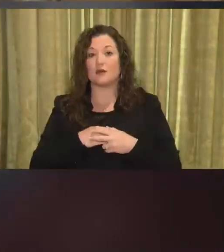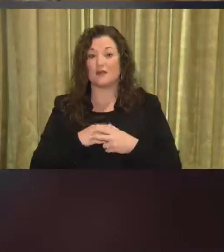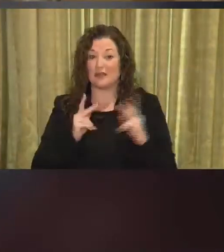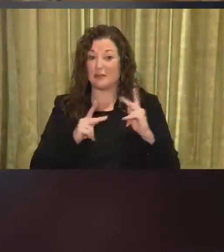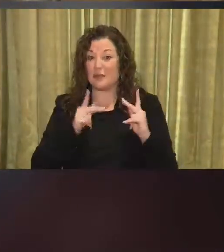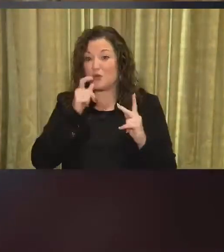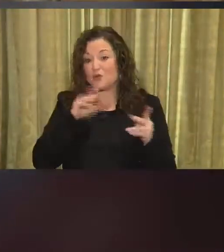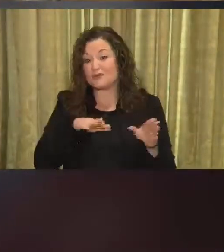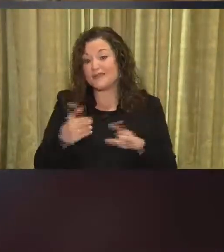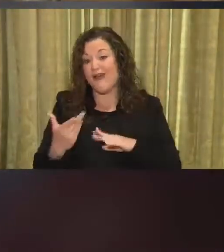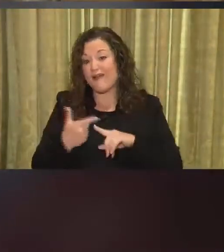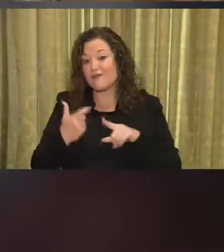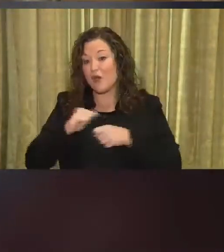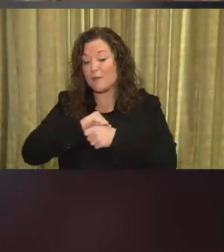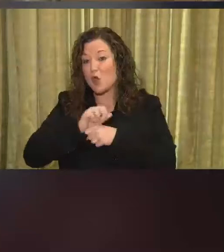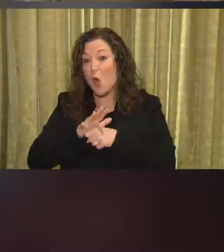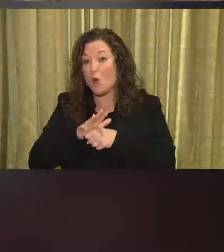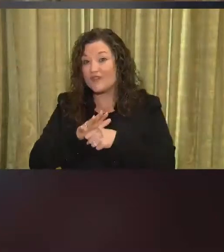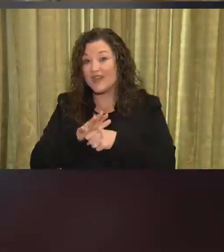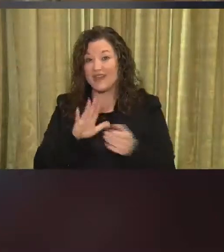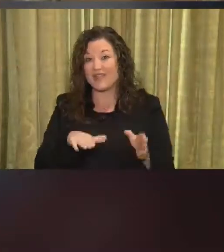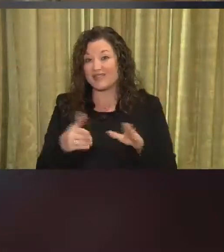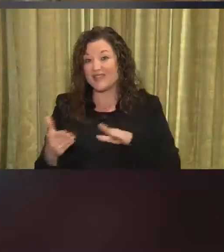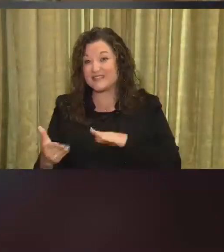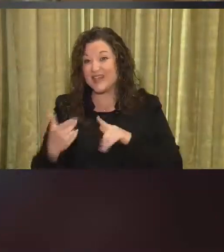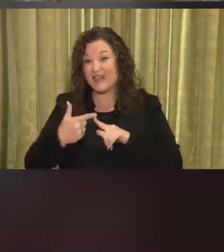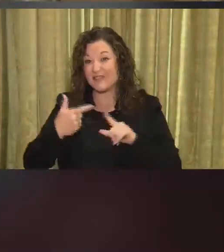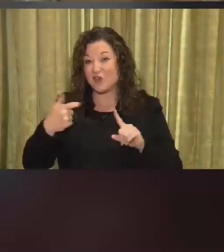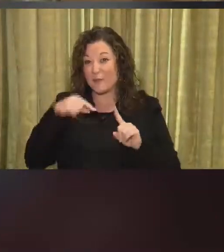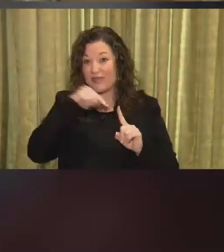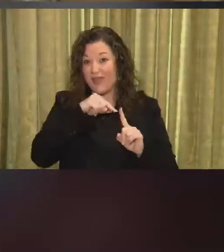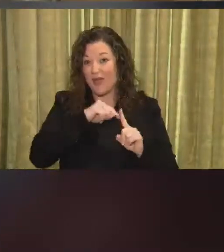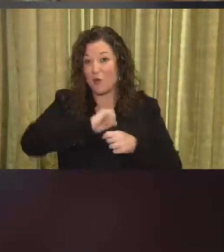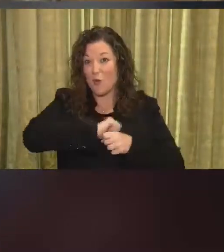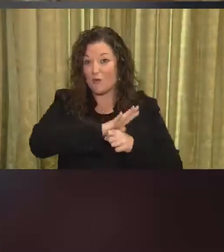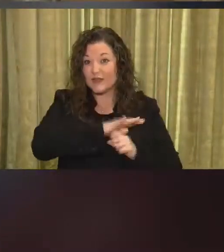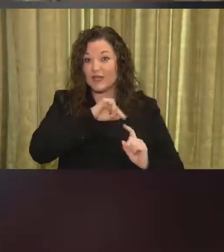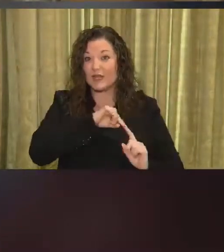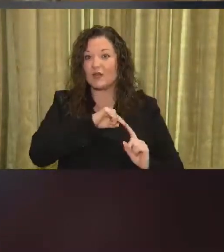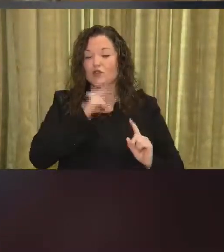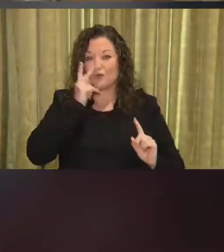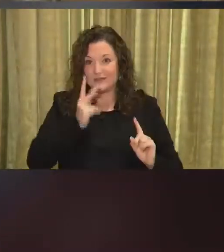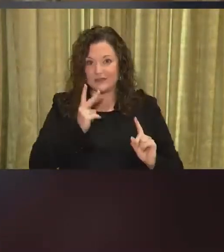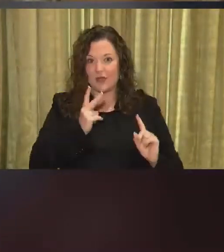COVID-19 the deaths as a result of COVID-19 and you see the same pattern.